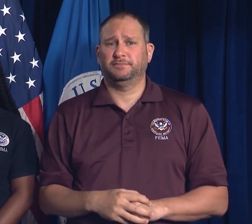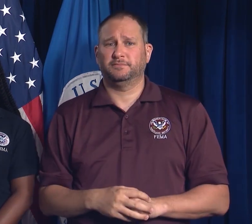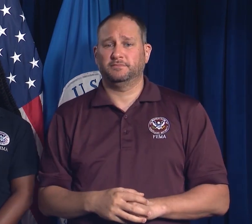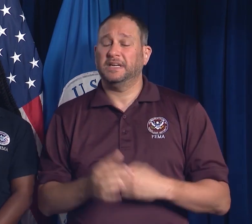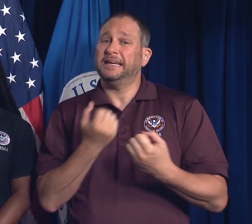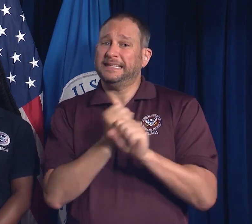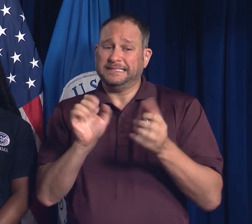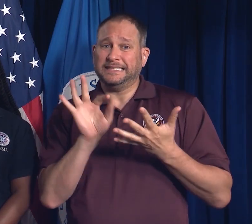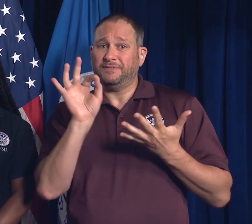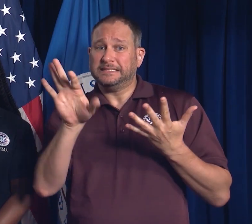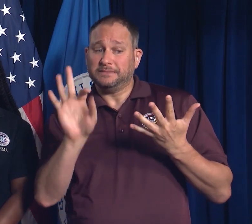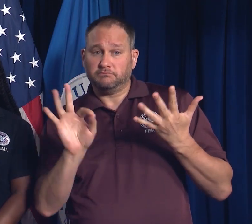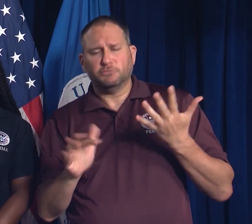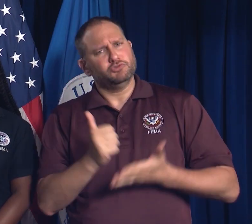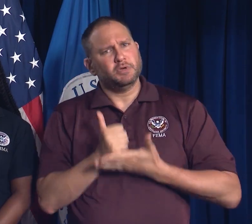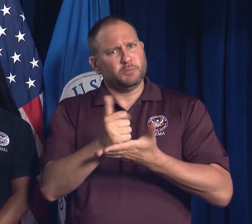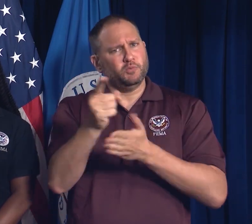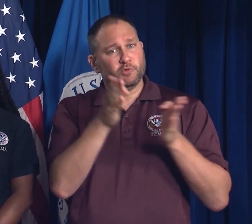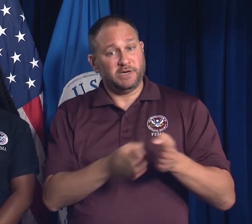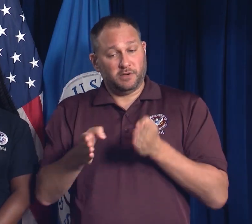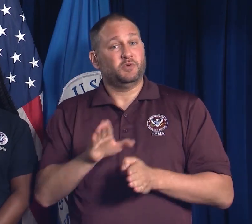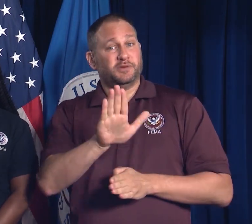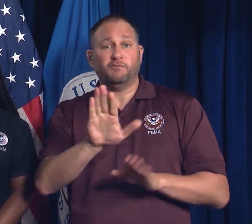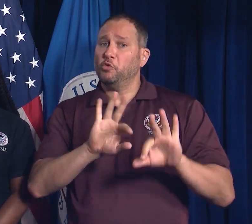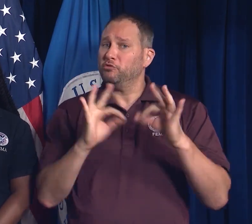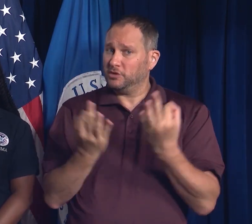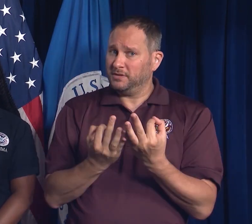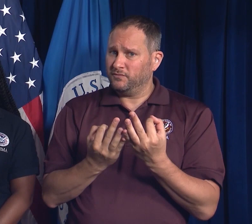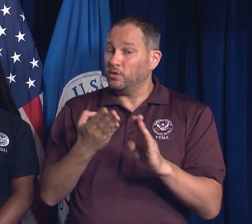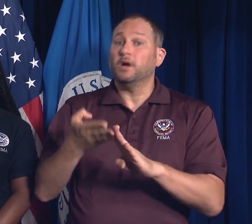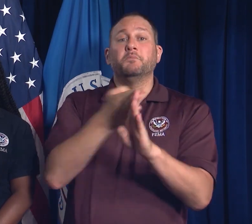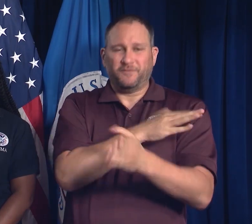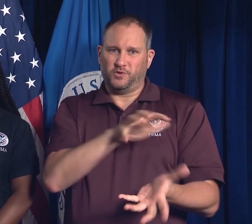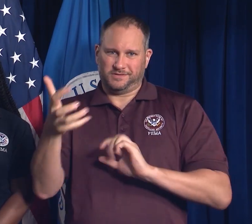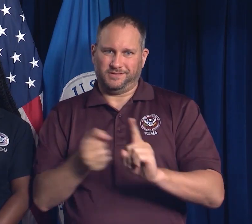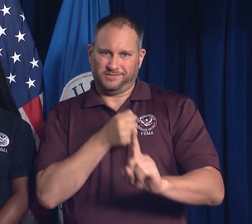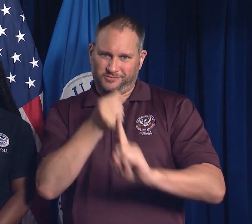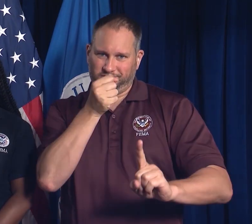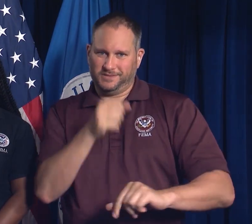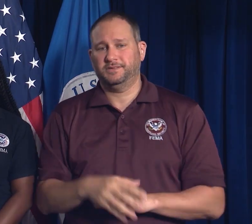These safety tips should help you prepare yourself or your loved ones before a disaster hits.